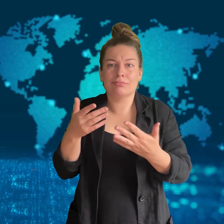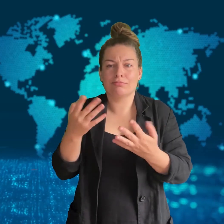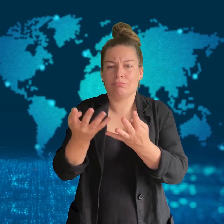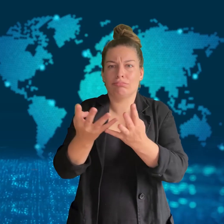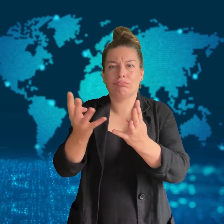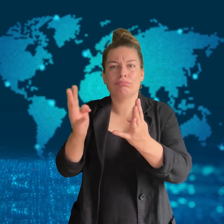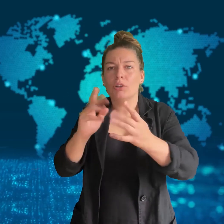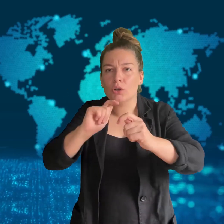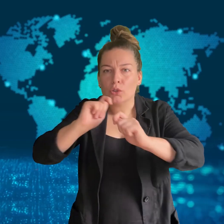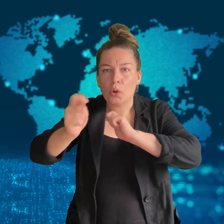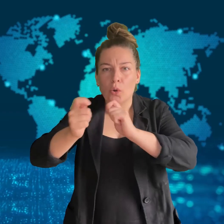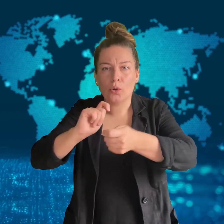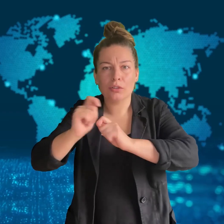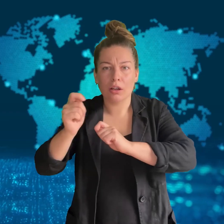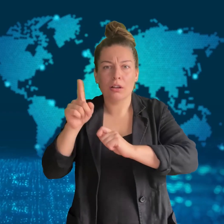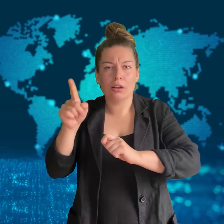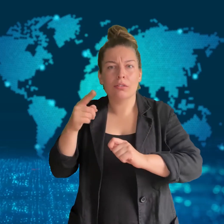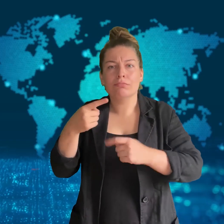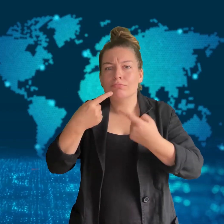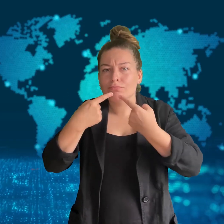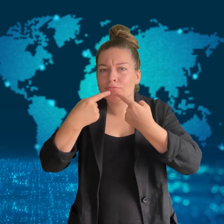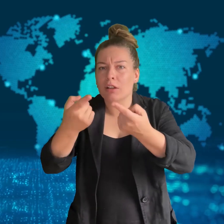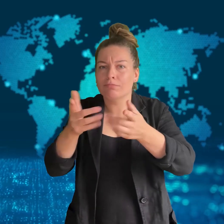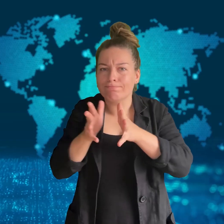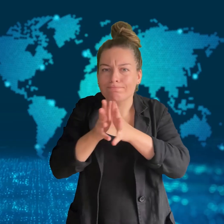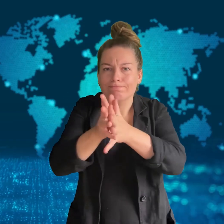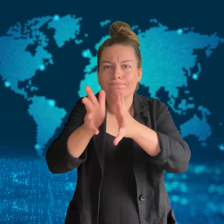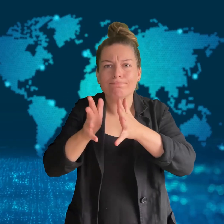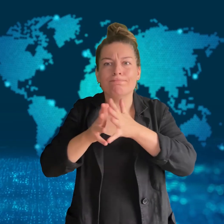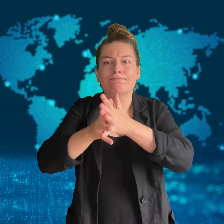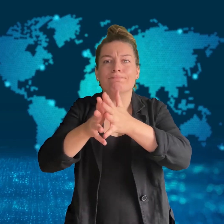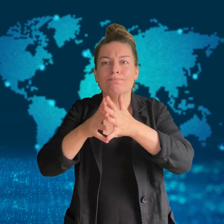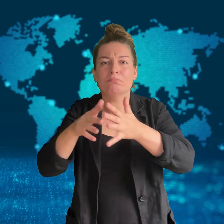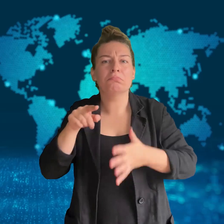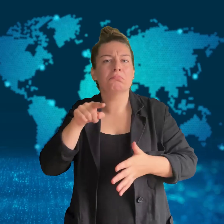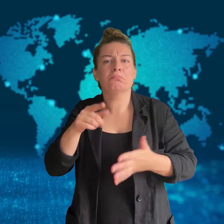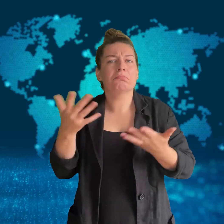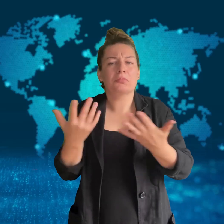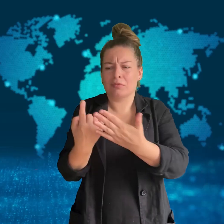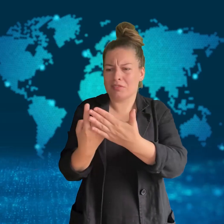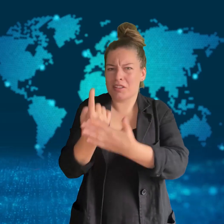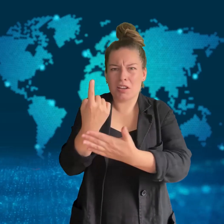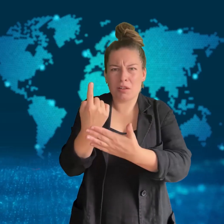she was harassed by a group of men on